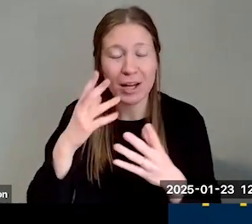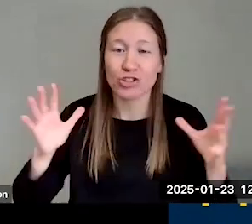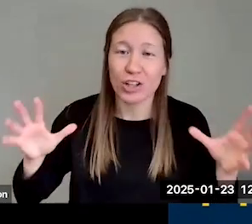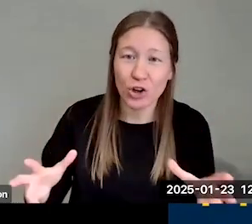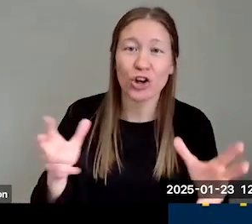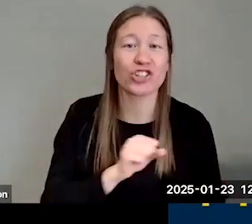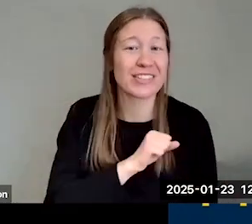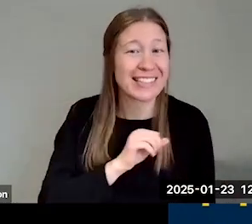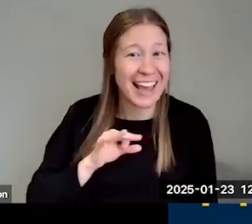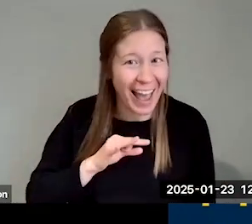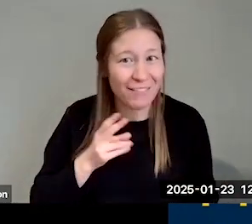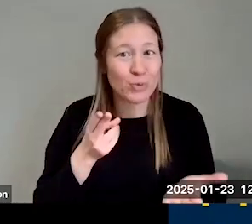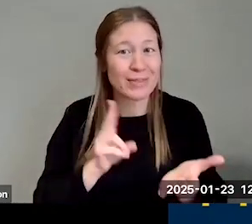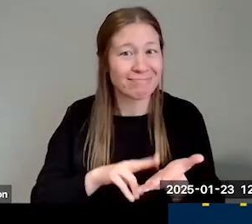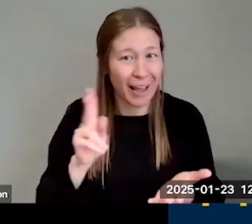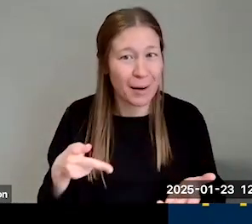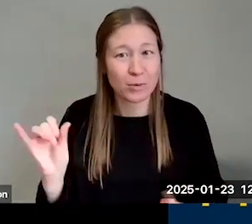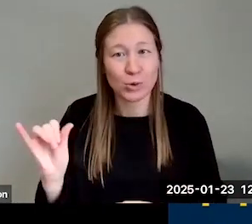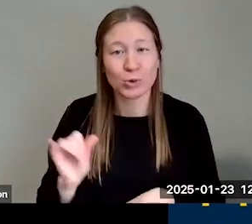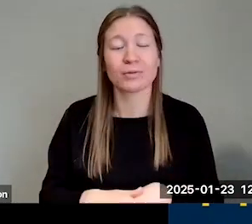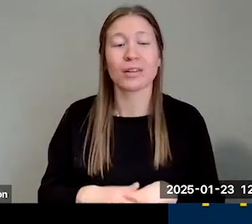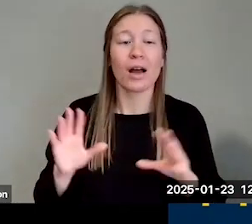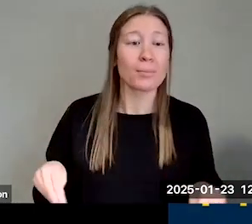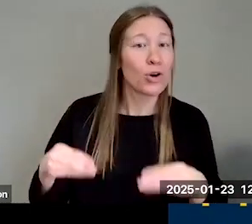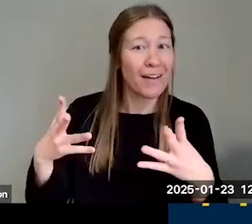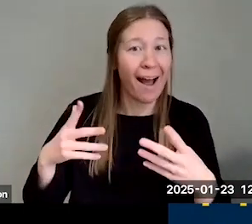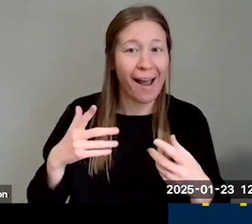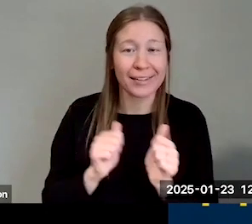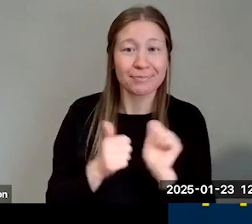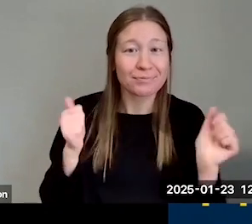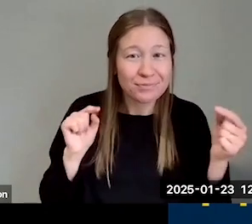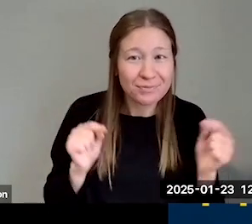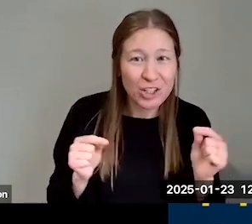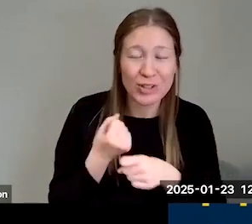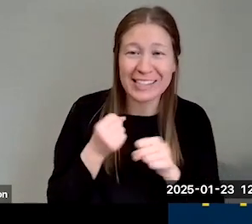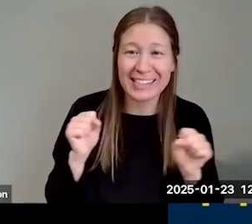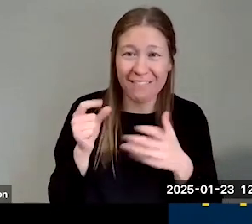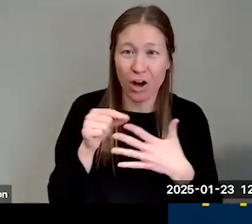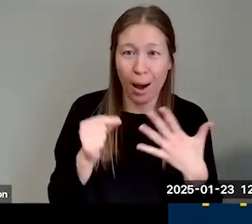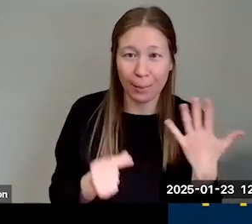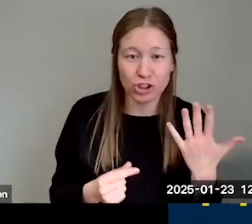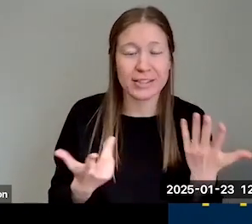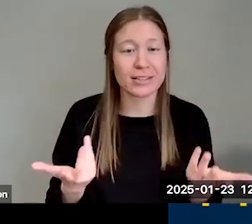Provide ergonomic equipment options just as a means of creating